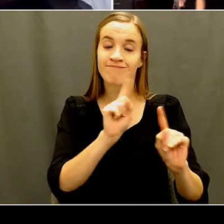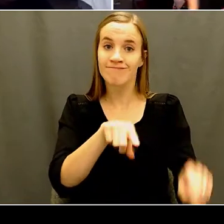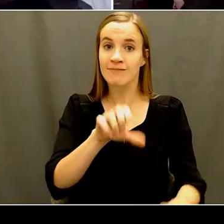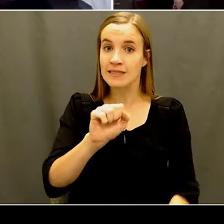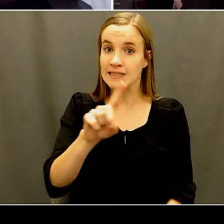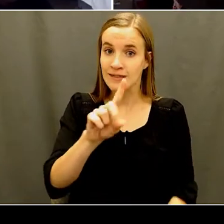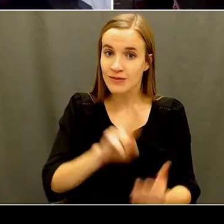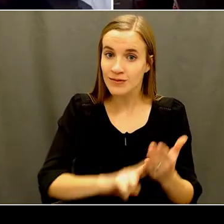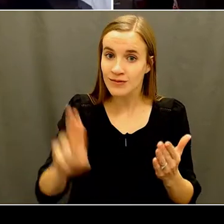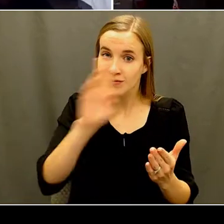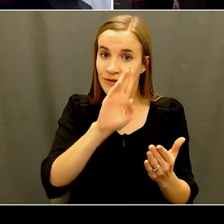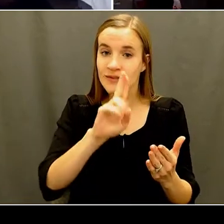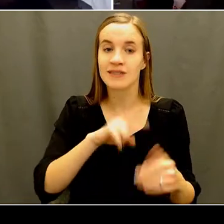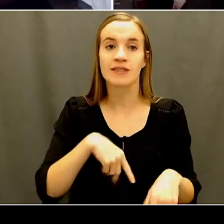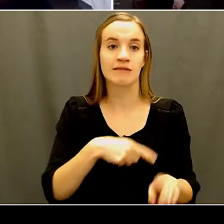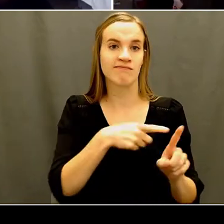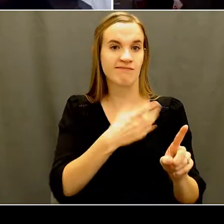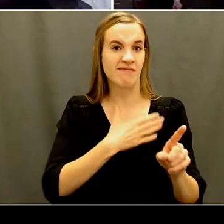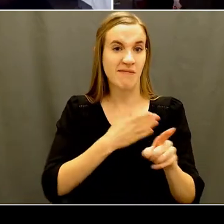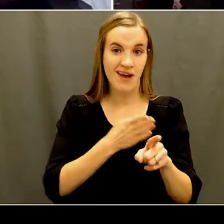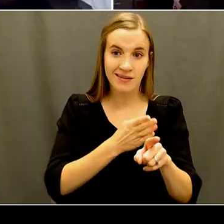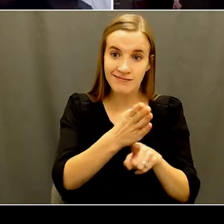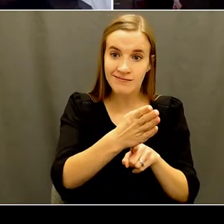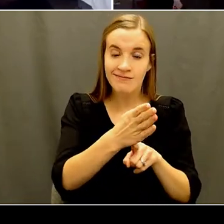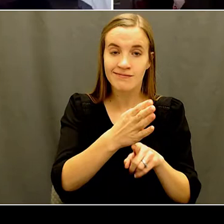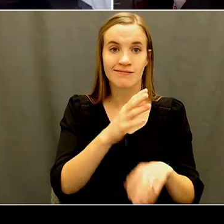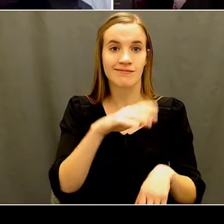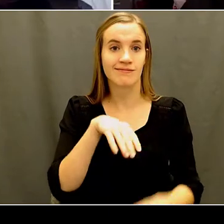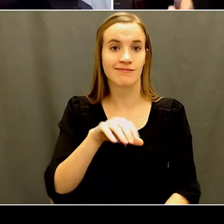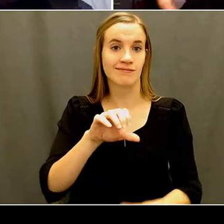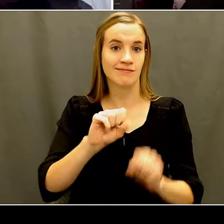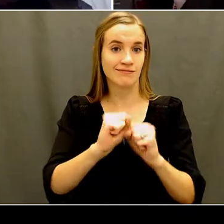passionate about learning education and recently about a lot of Disability